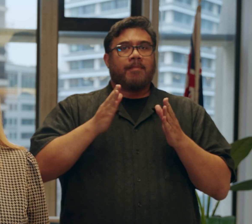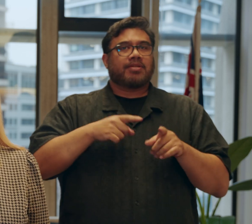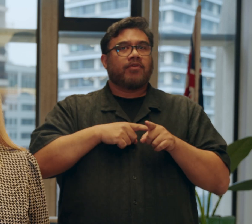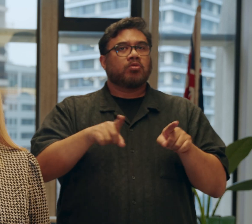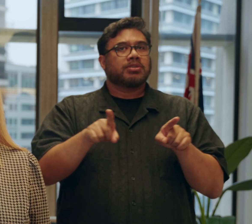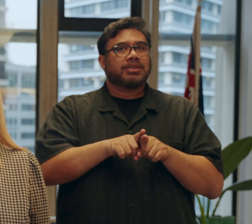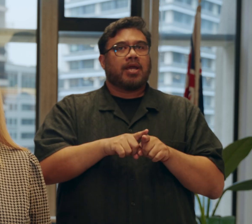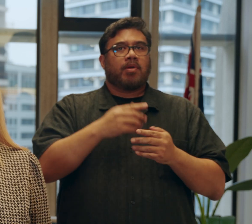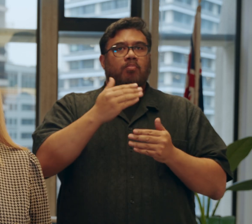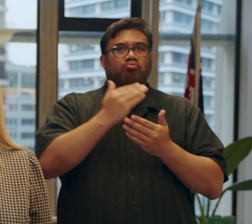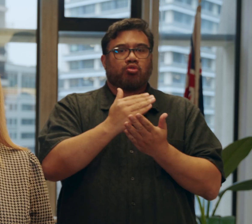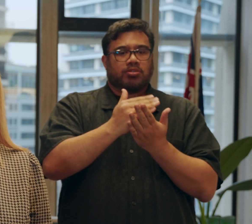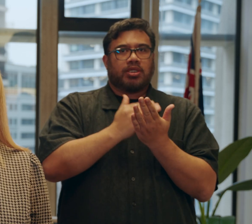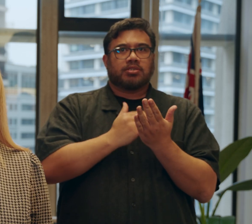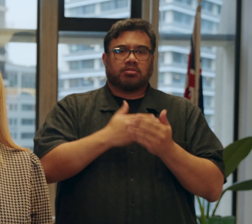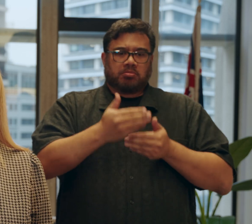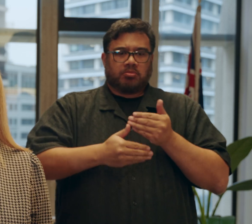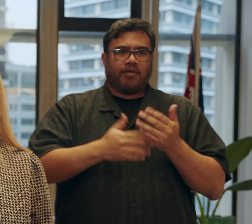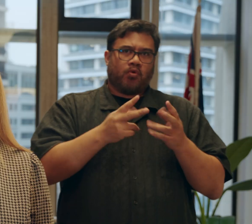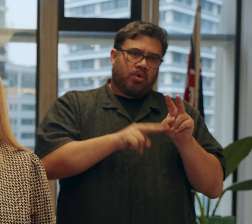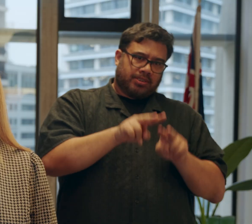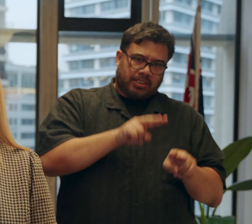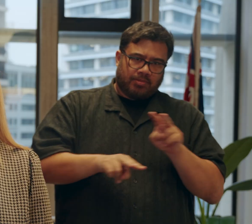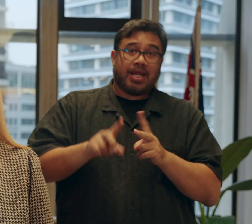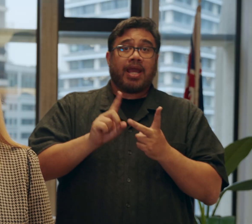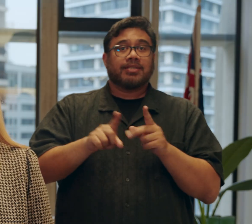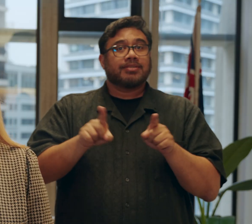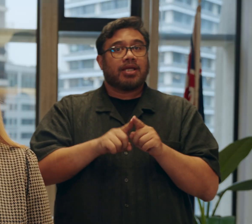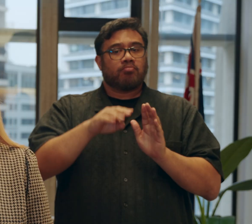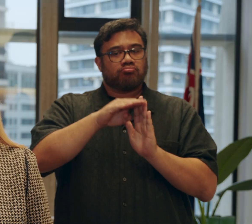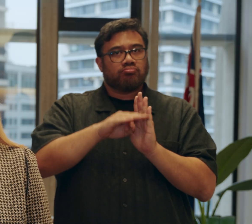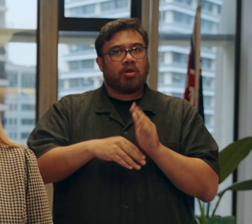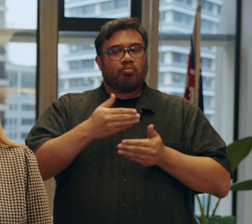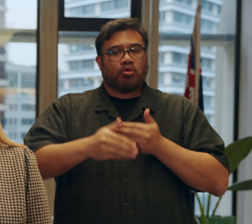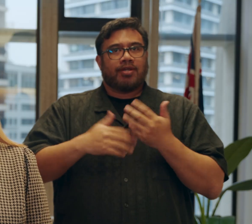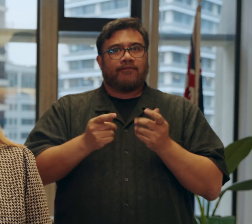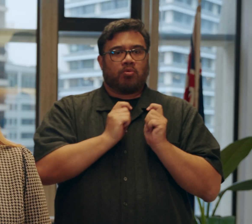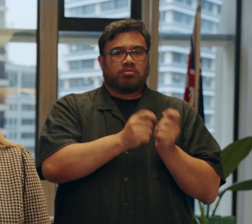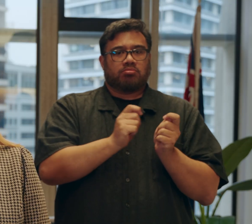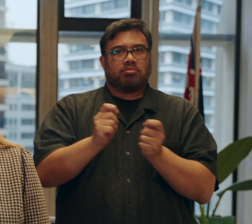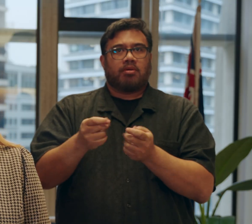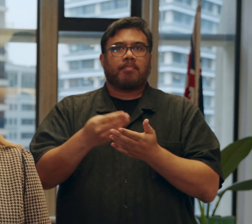to assess people and the same process to allocate supports. The support needs of